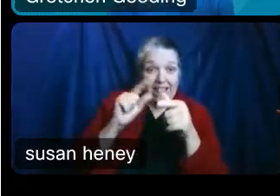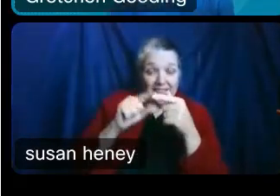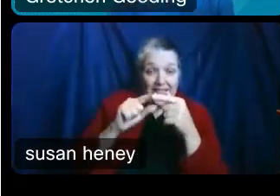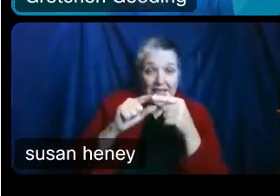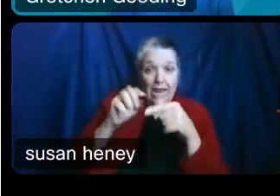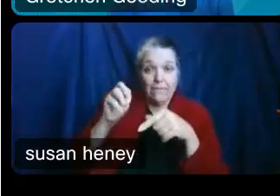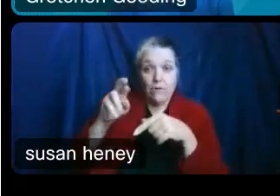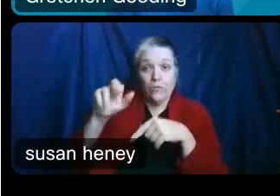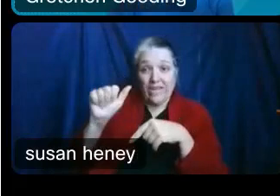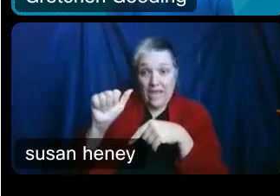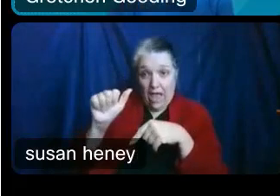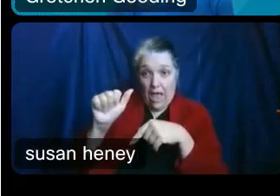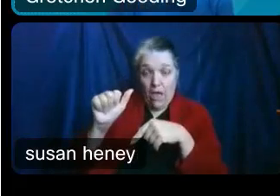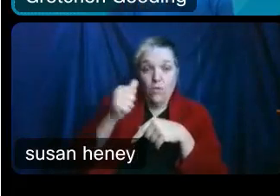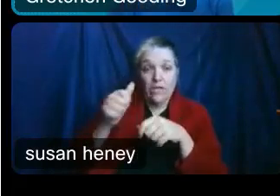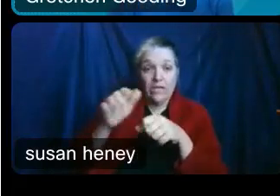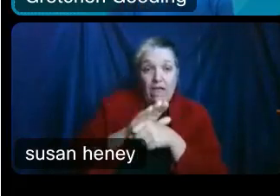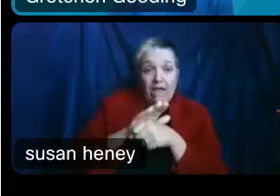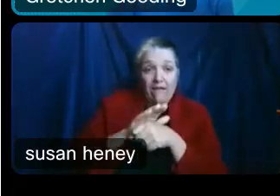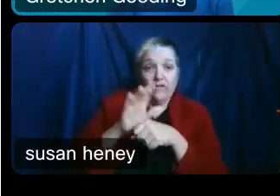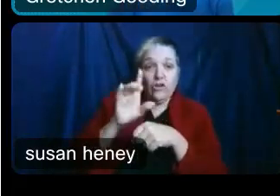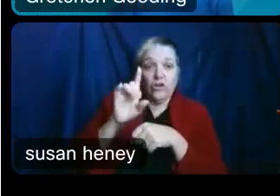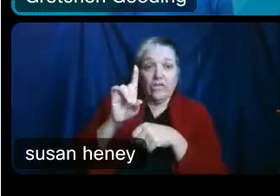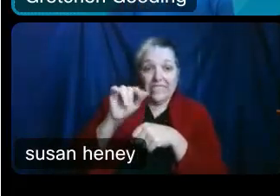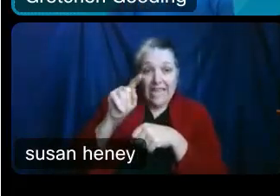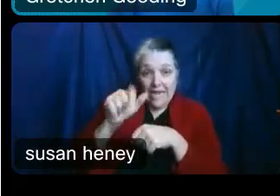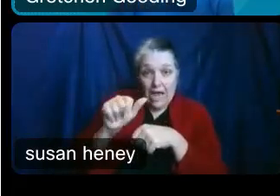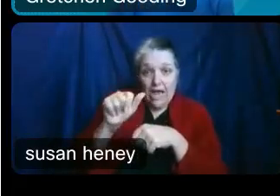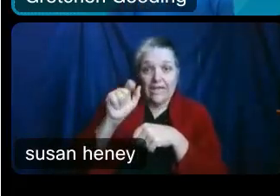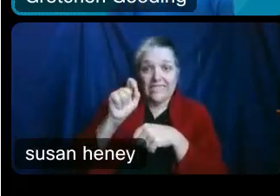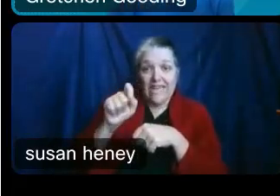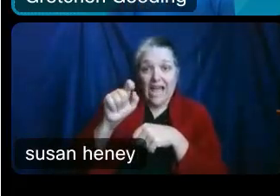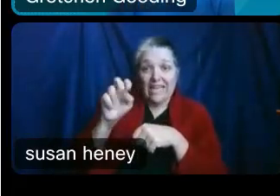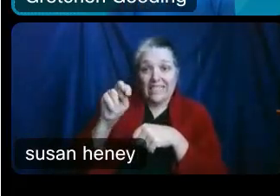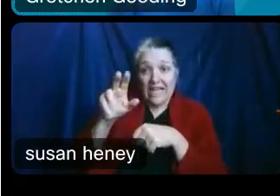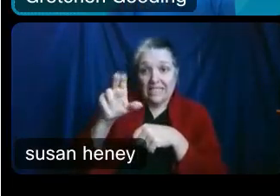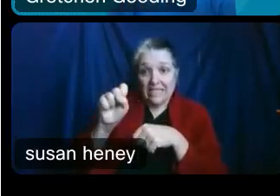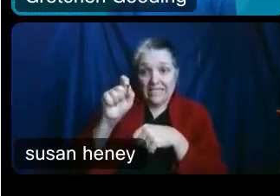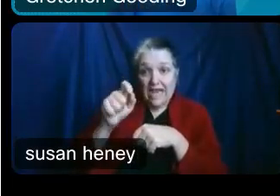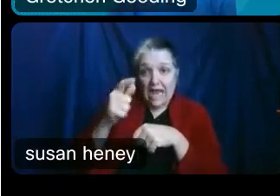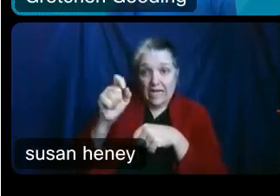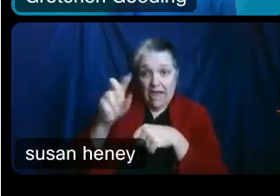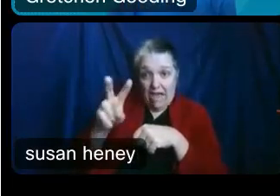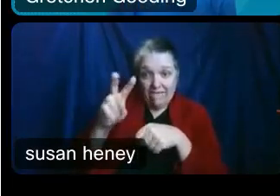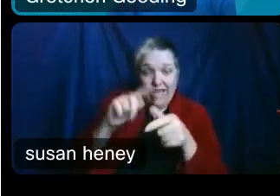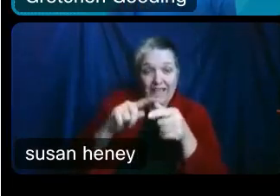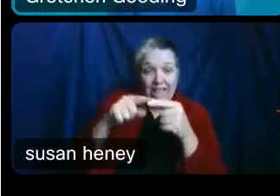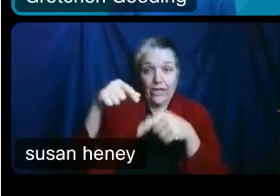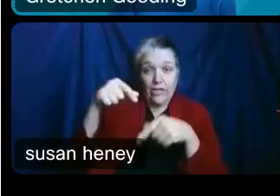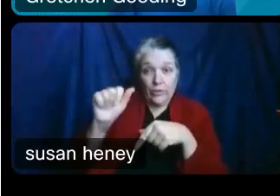who will cover the data.census.gov updates. And then finally we'll end with a second Q&A.